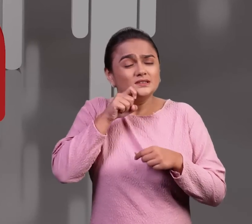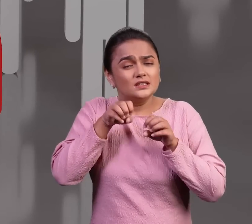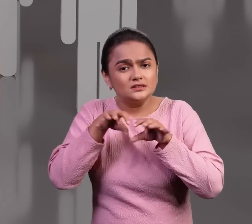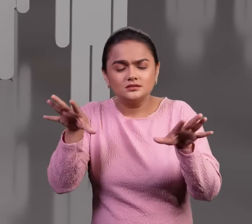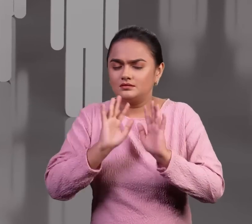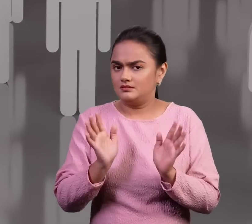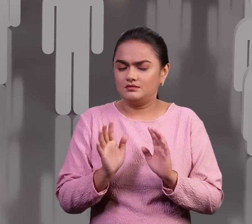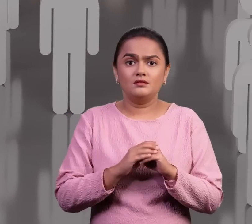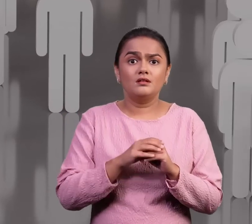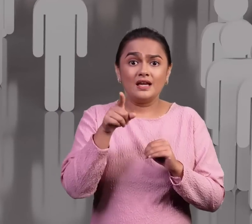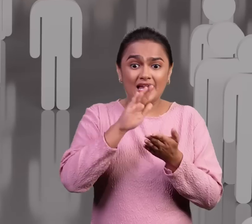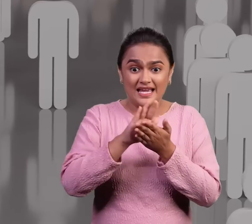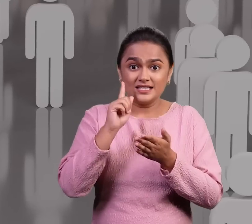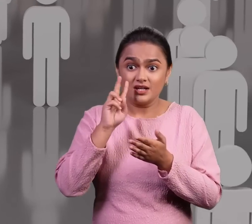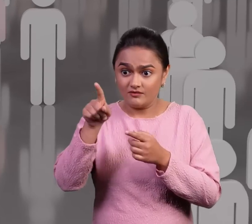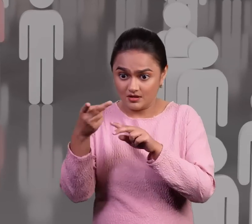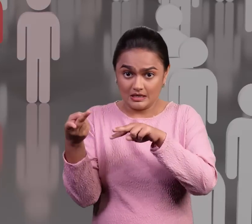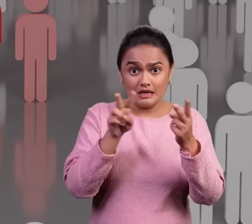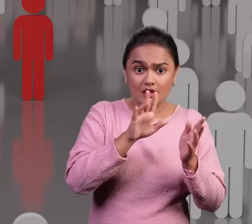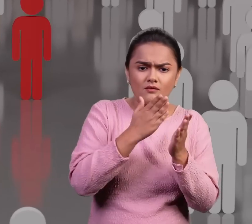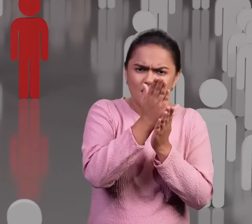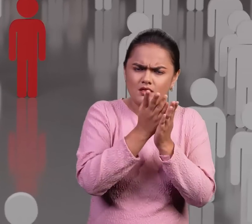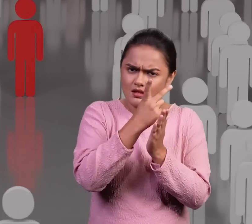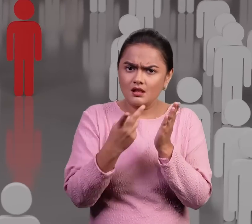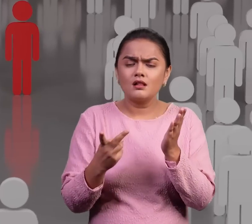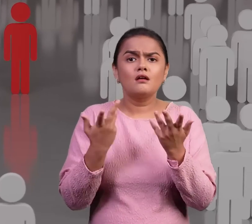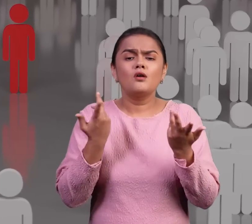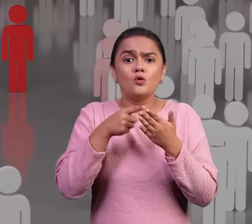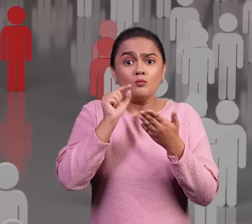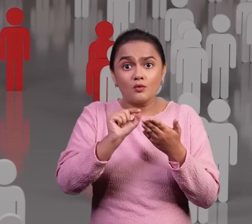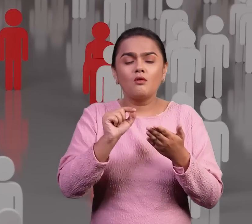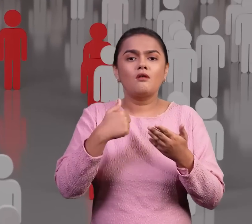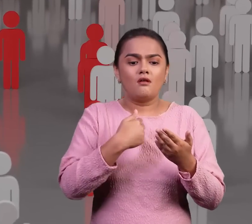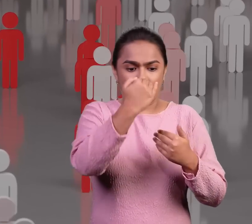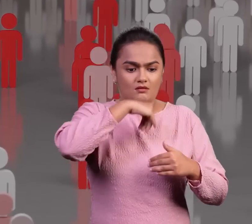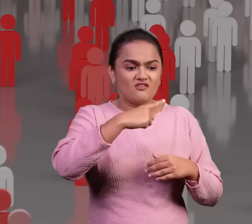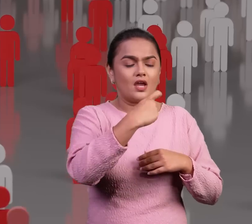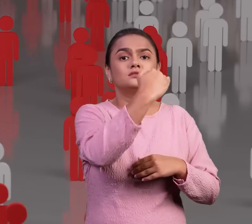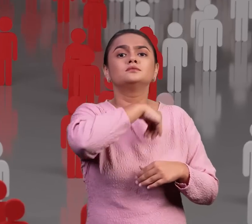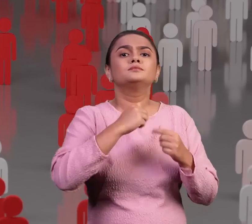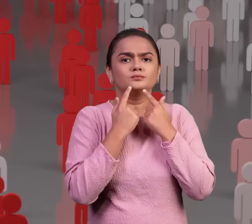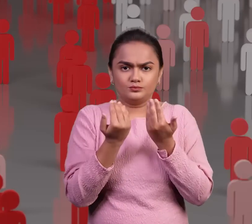The HIV virus can also be transmitted in other ways.